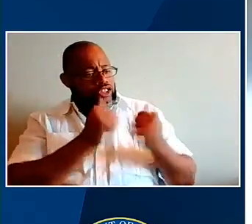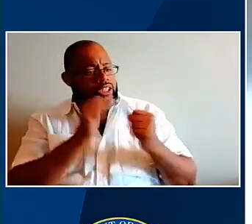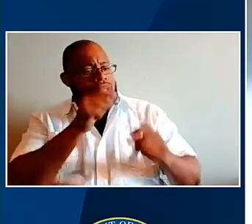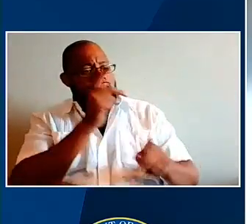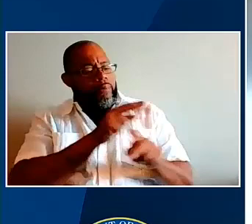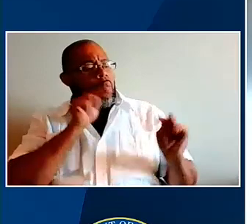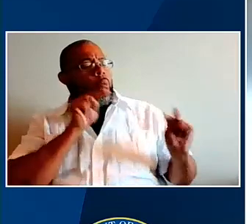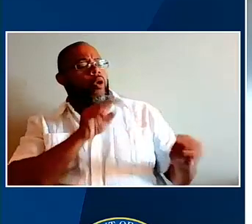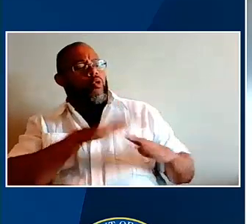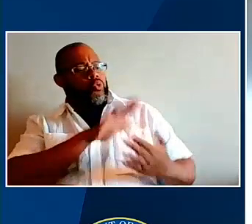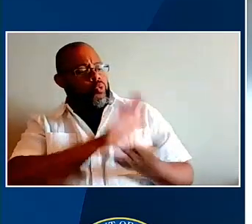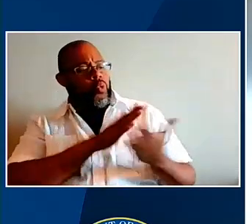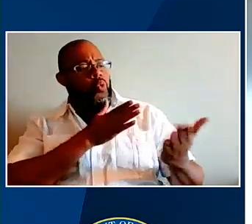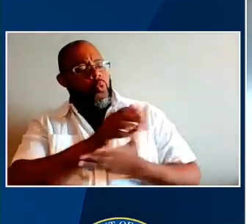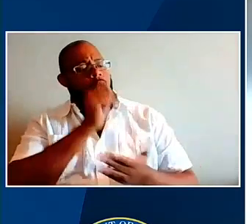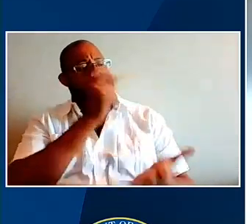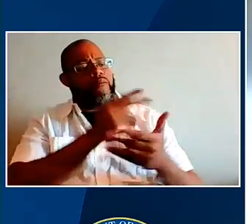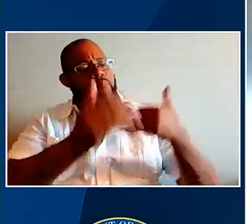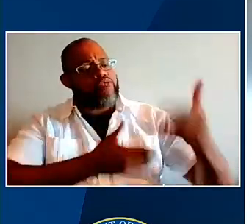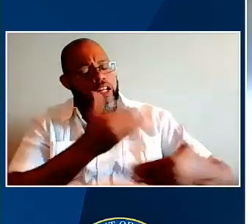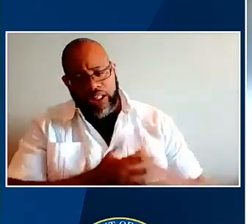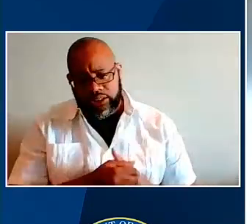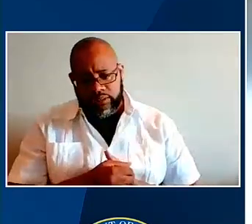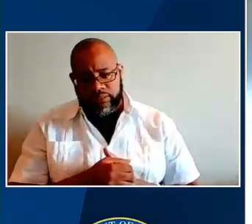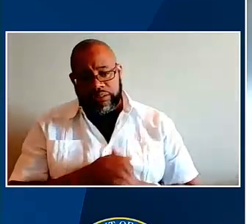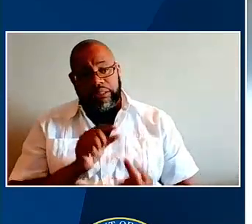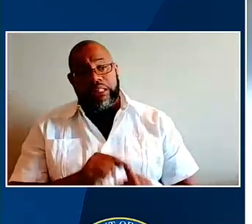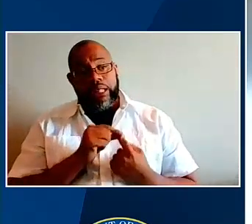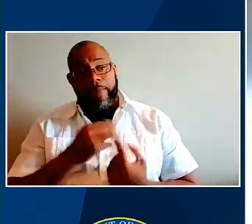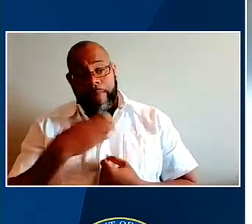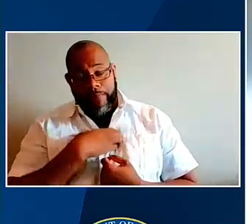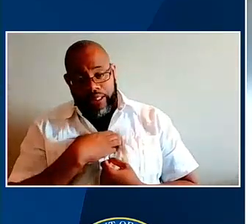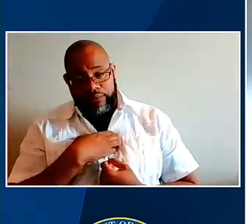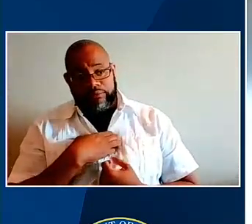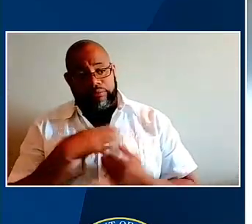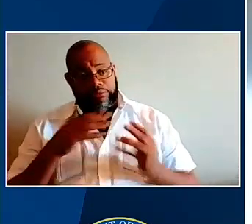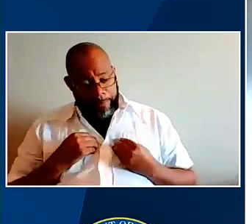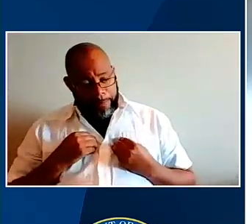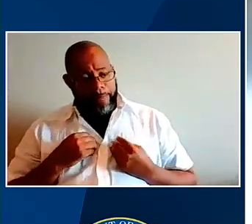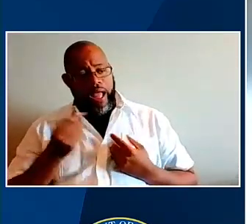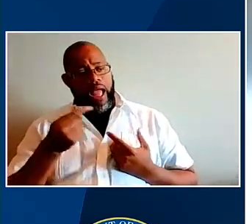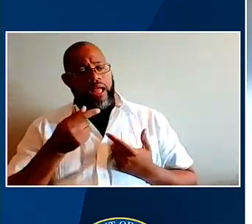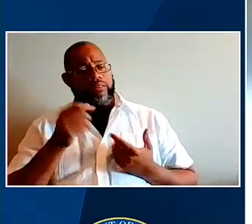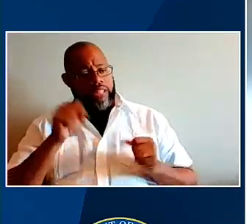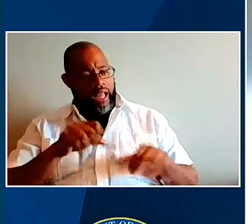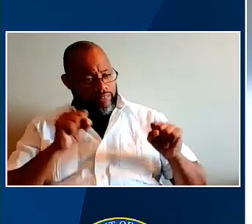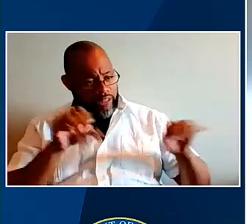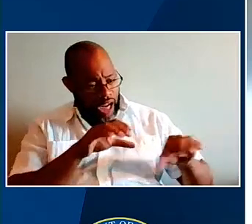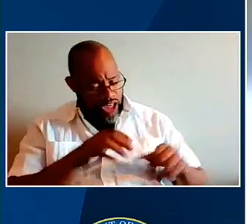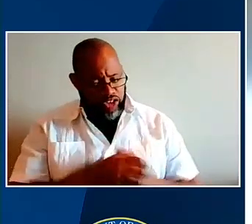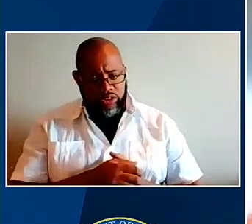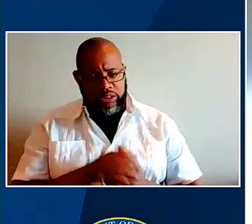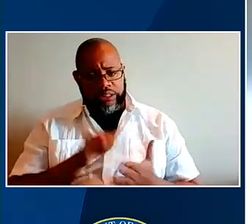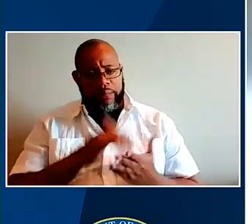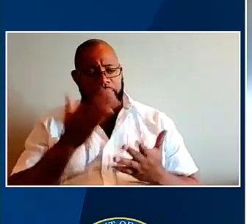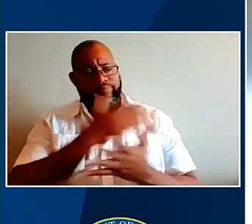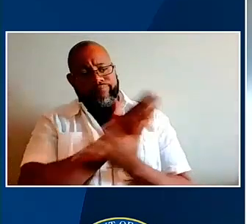school through an approval process, accept complaints, and is obligated to take actions which may range from revoking an